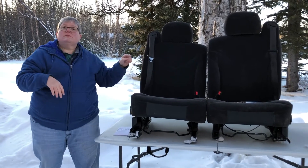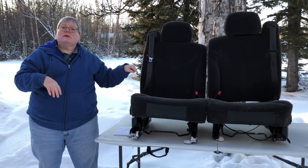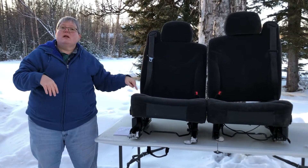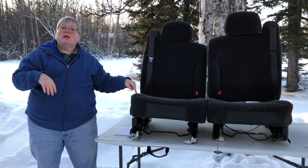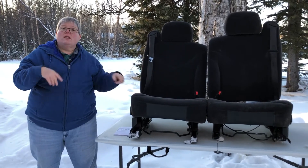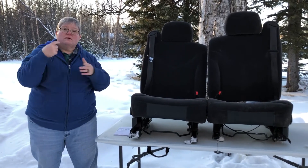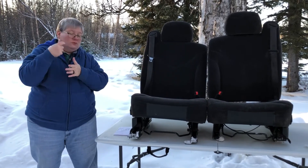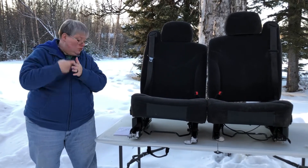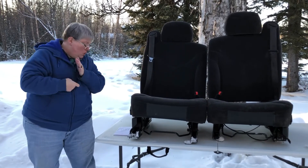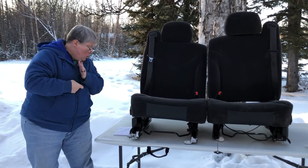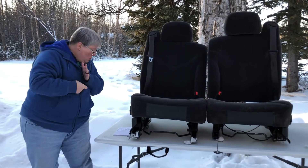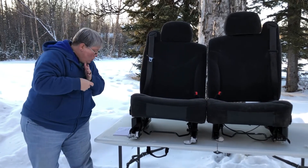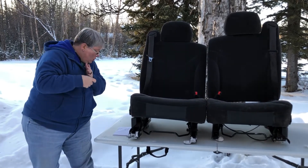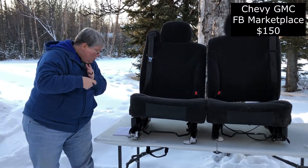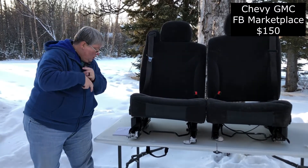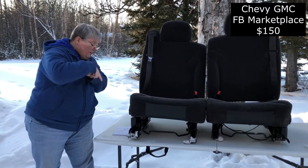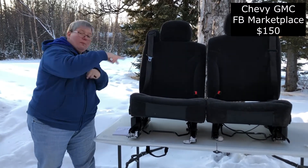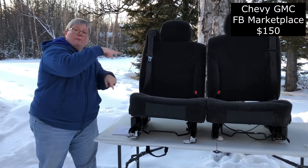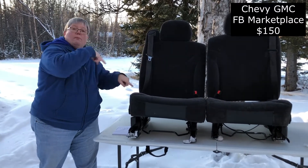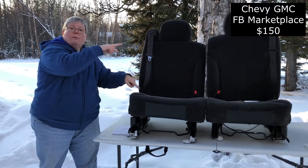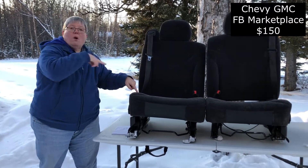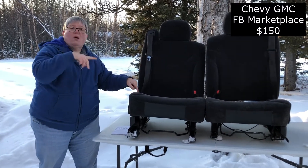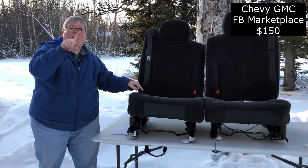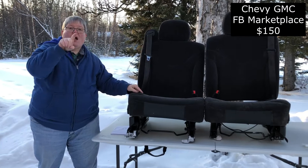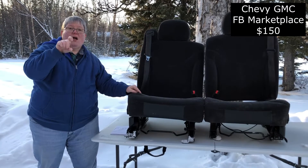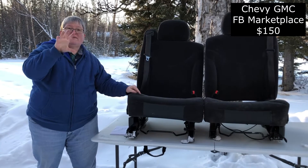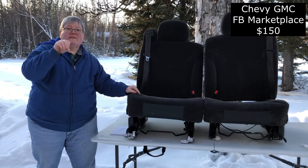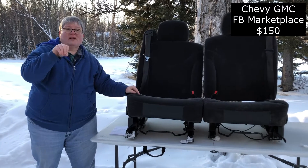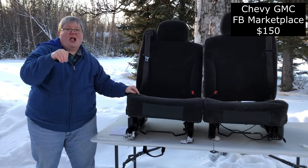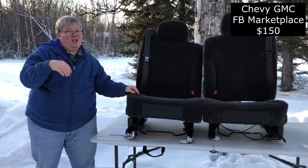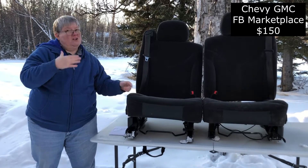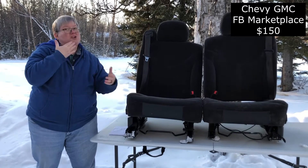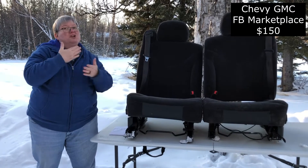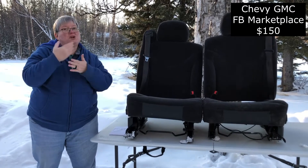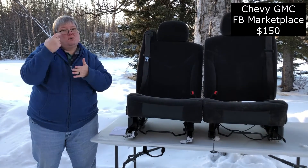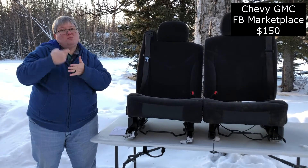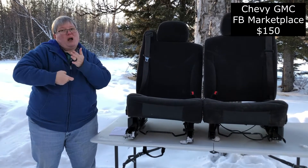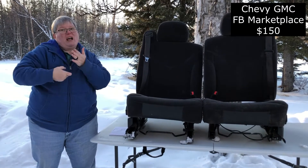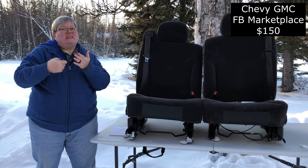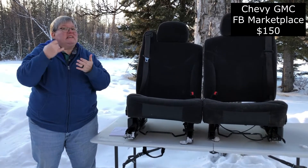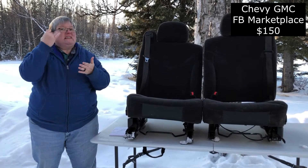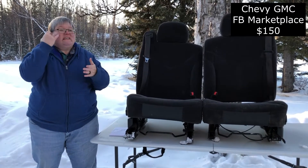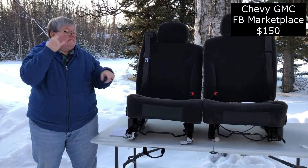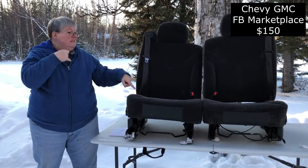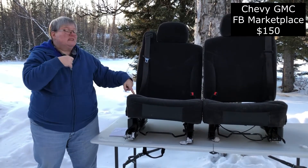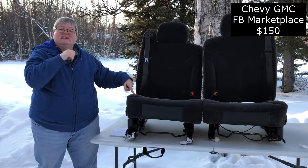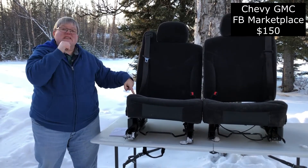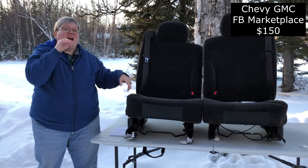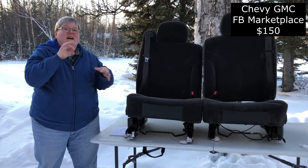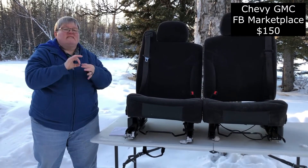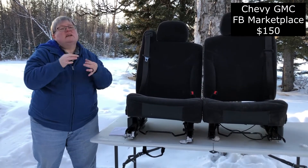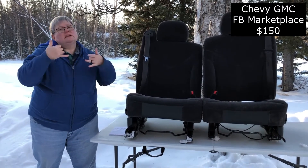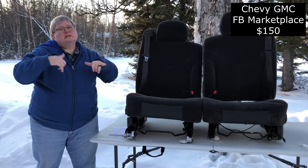These cost for both of them $150 which is a good price even if this passenger seat doesn't fit,